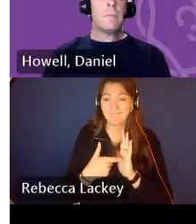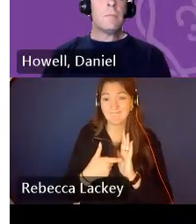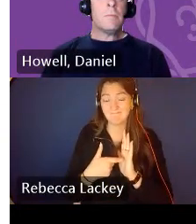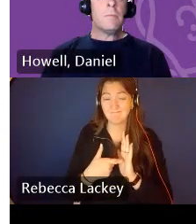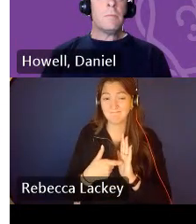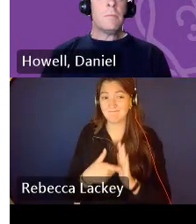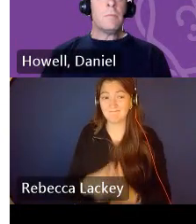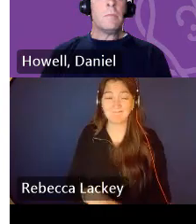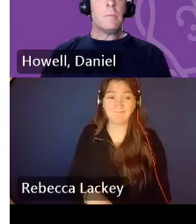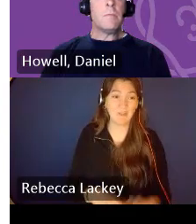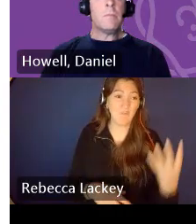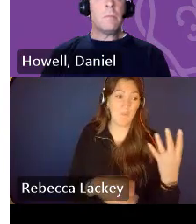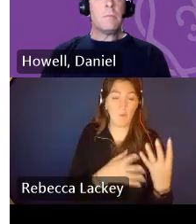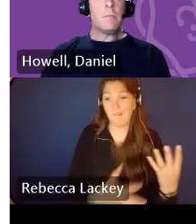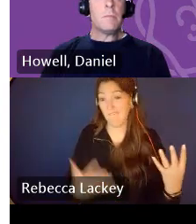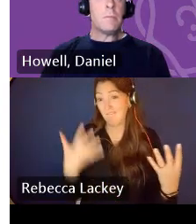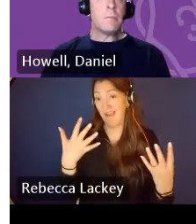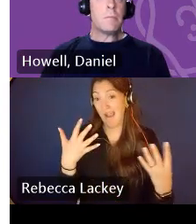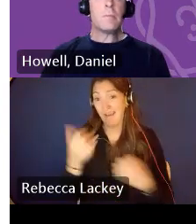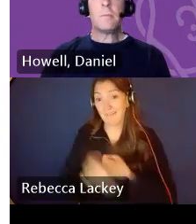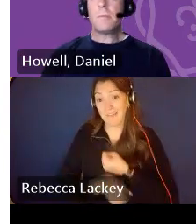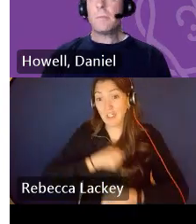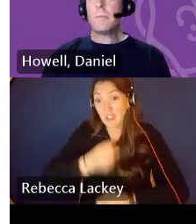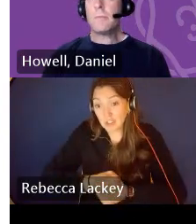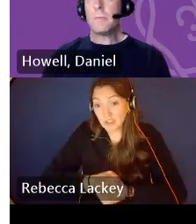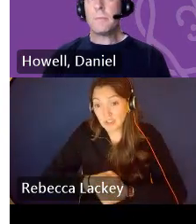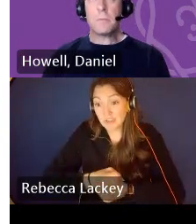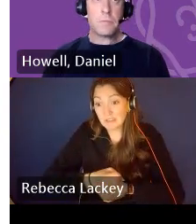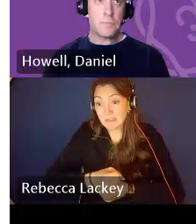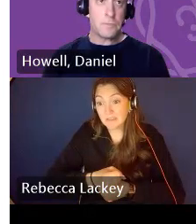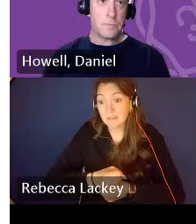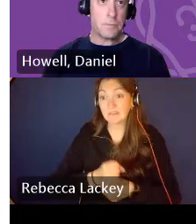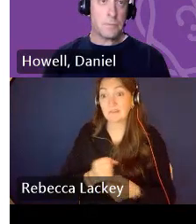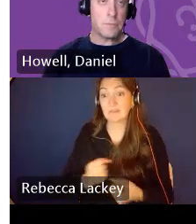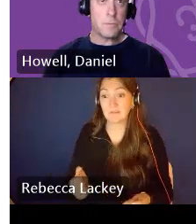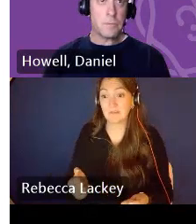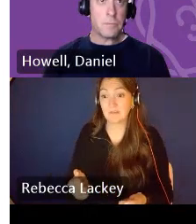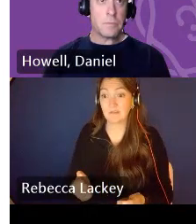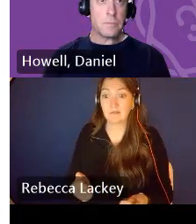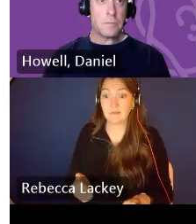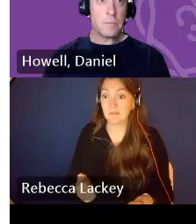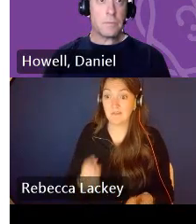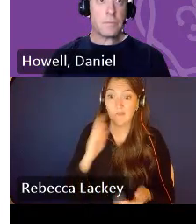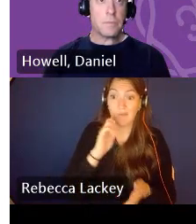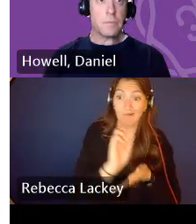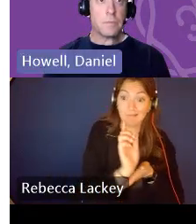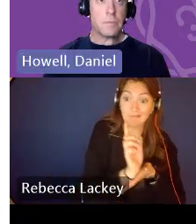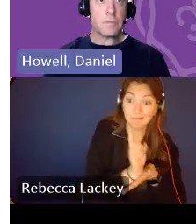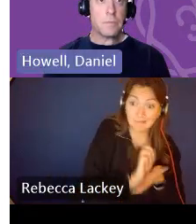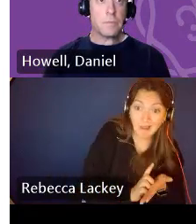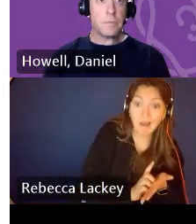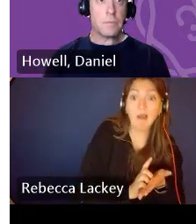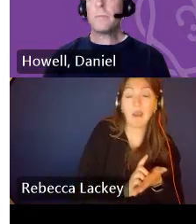anywhere four to five years, you know, between the getting the design completed and the construction